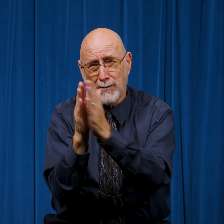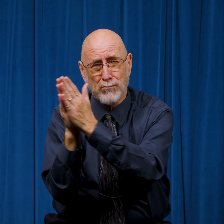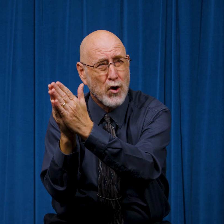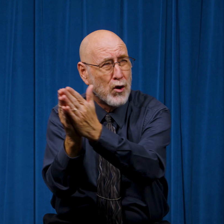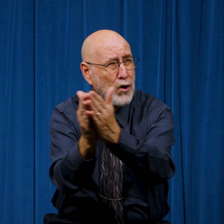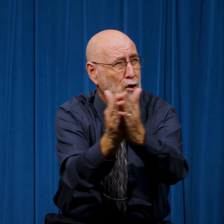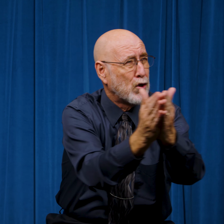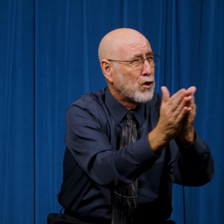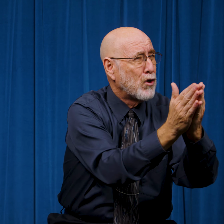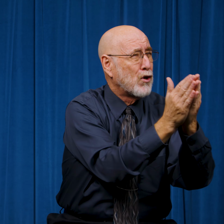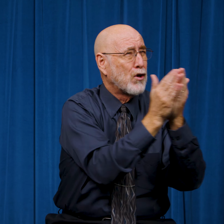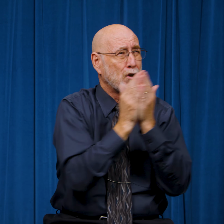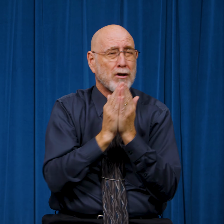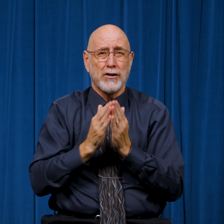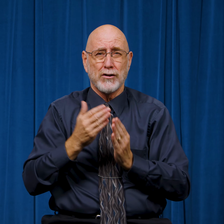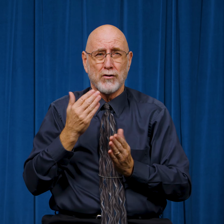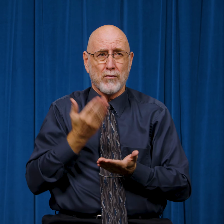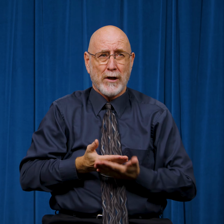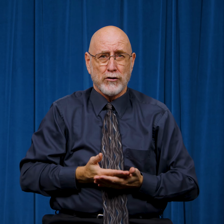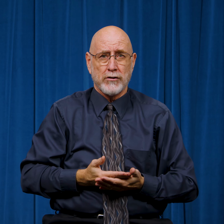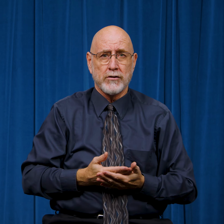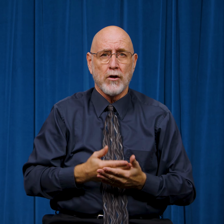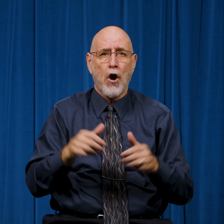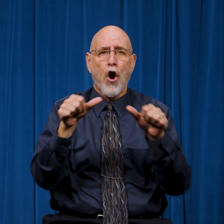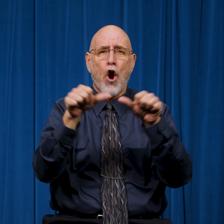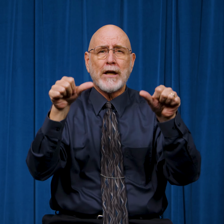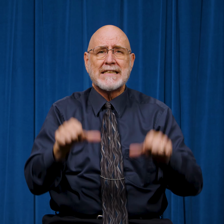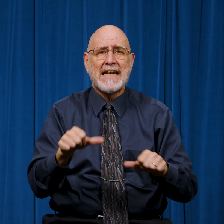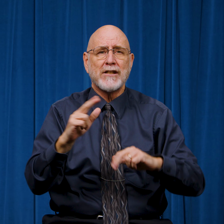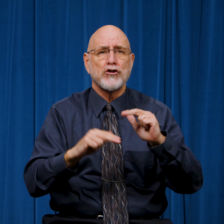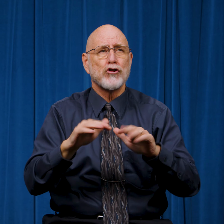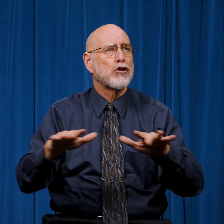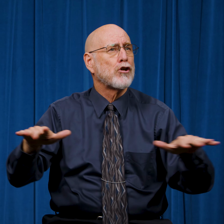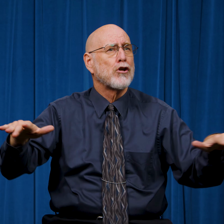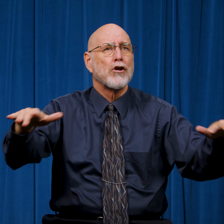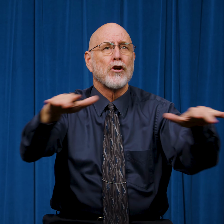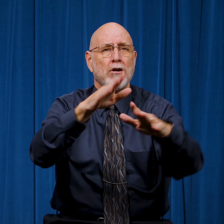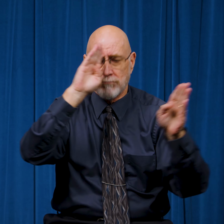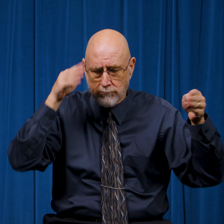you will find architecture that revolves around the idea of knowledge.